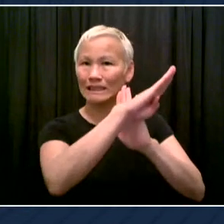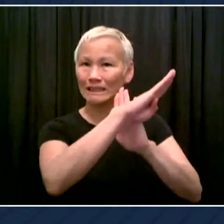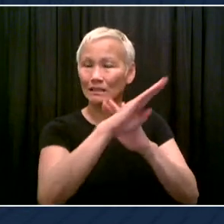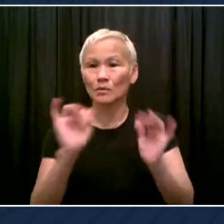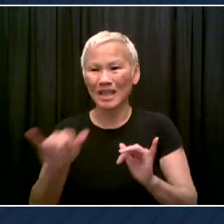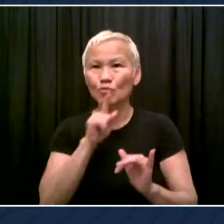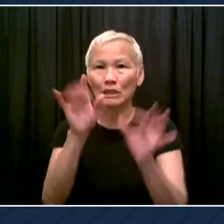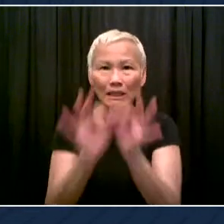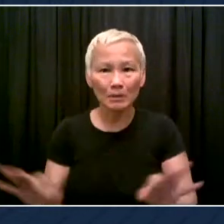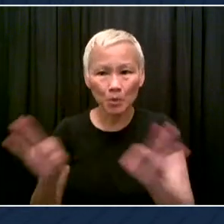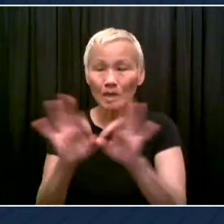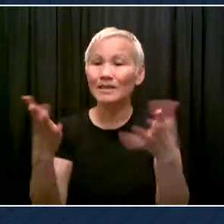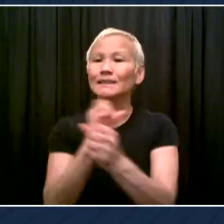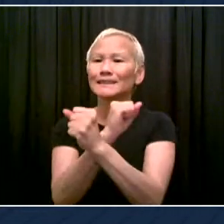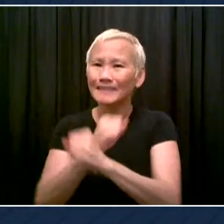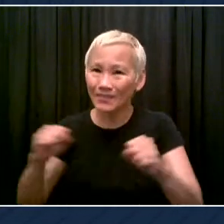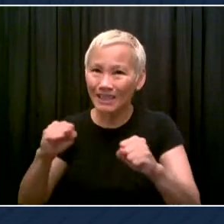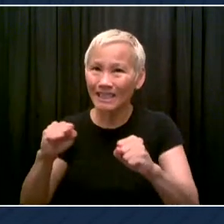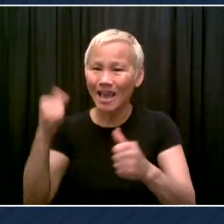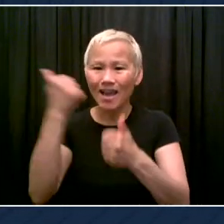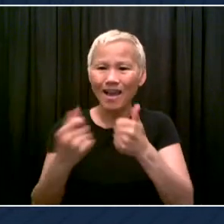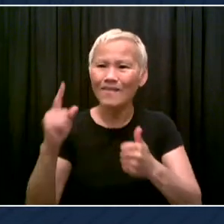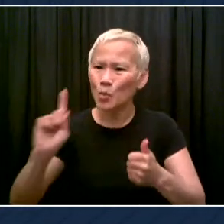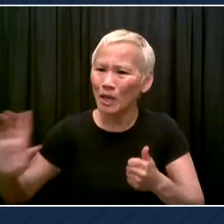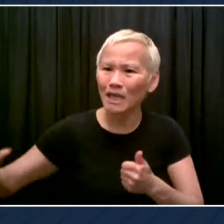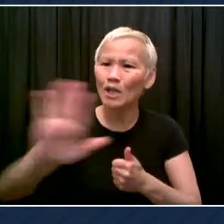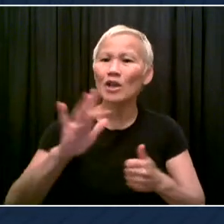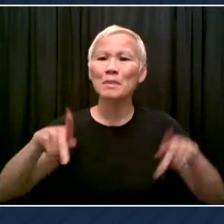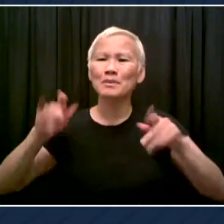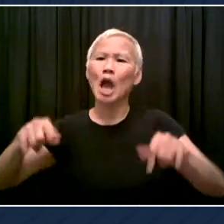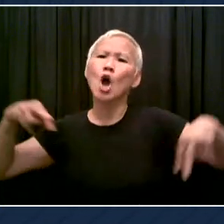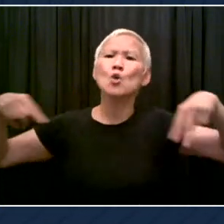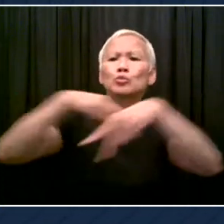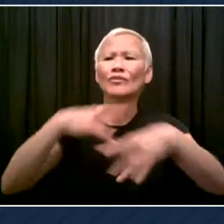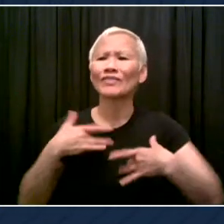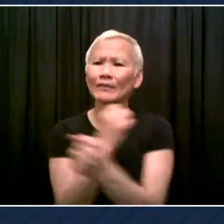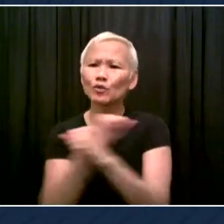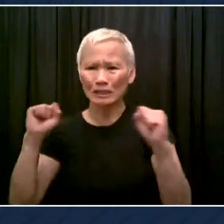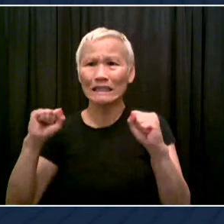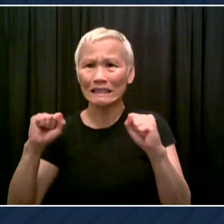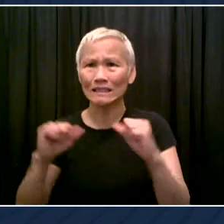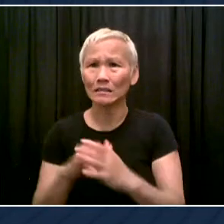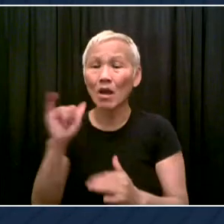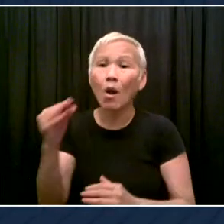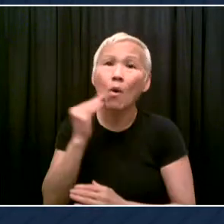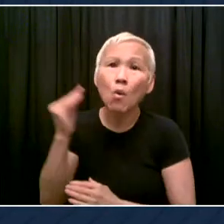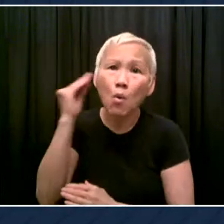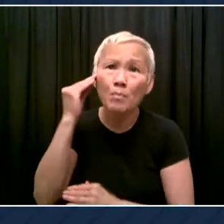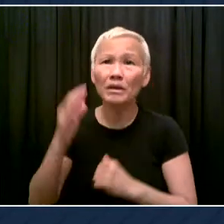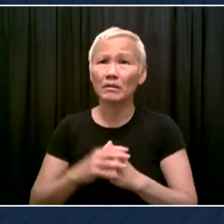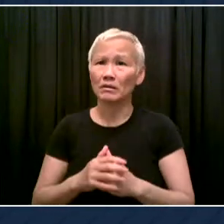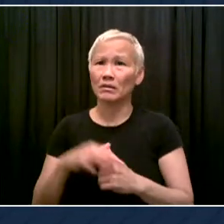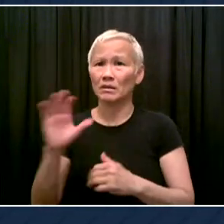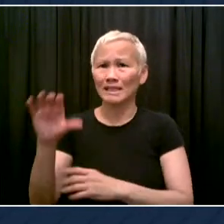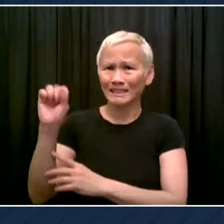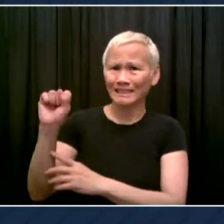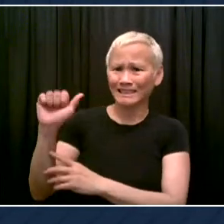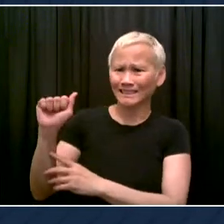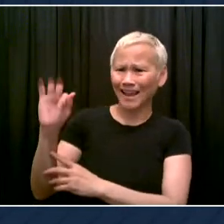AS WE CONTINUE, OUR RECOVEY,R WE NEED OUR RESIDENTS TO FEEL SAFE